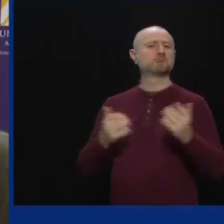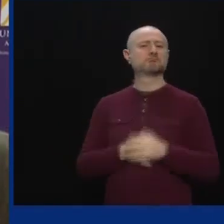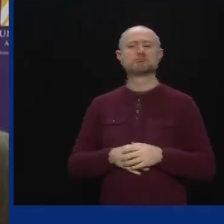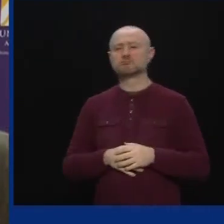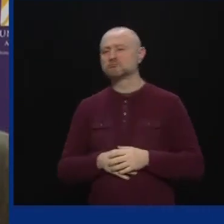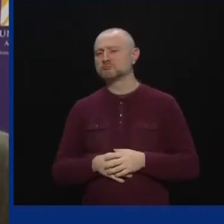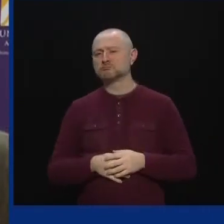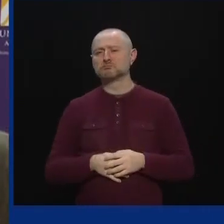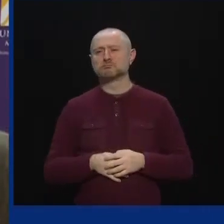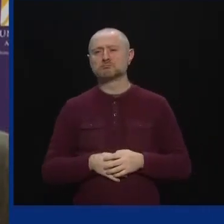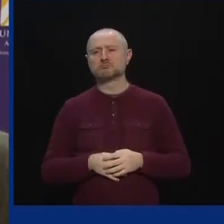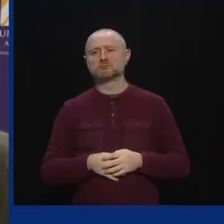GOVERNOR, THANK YOU FOR YOUR TIME.